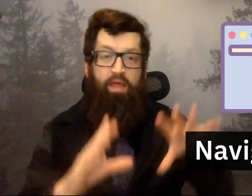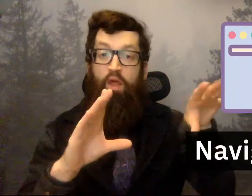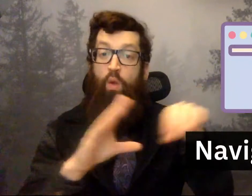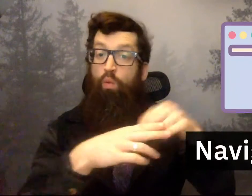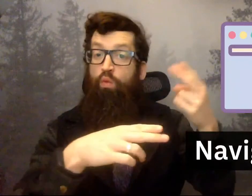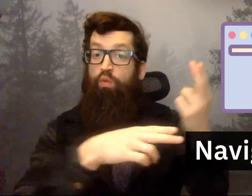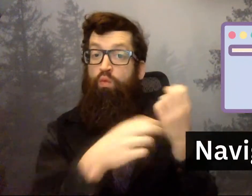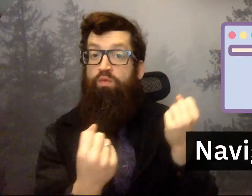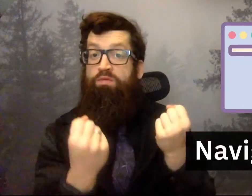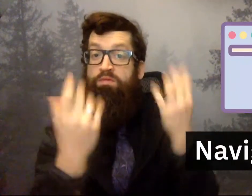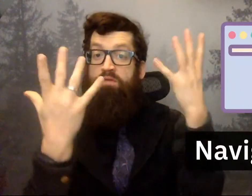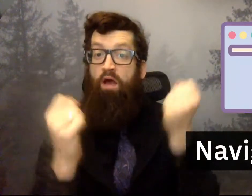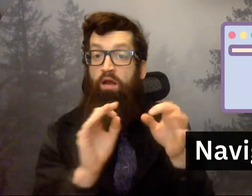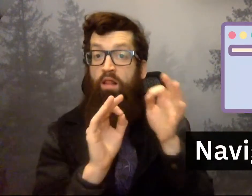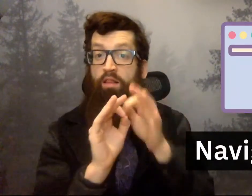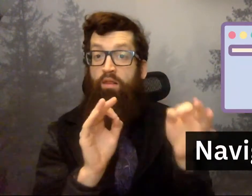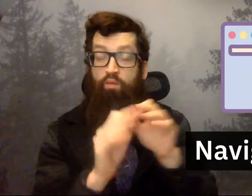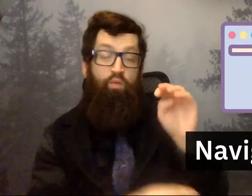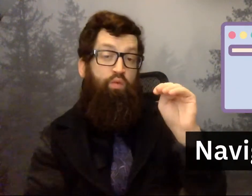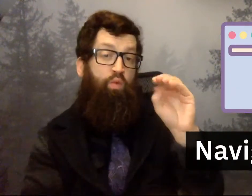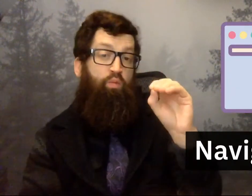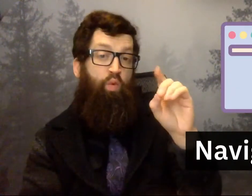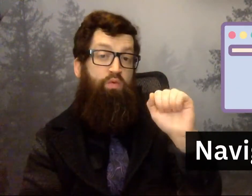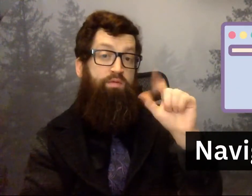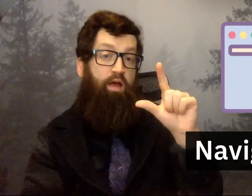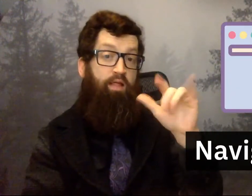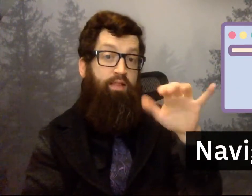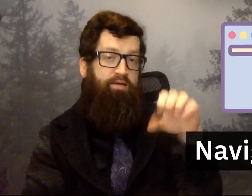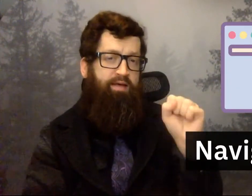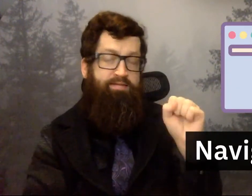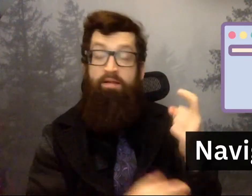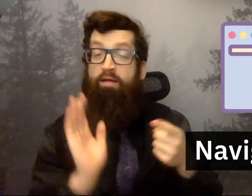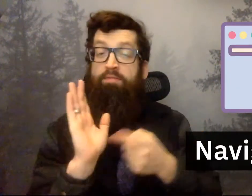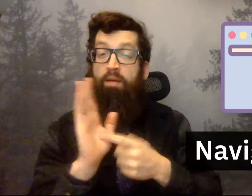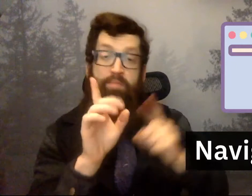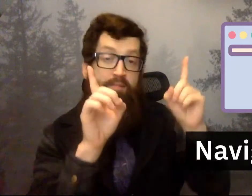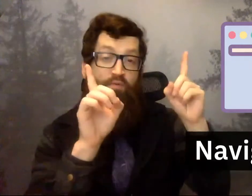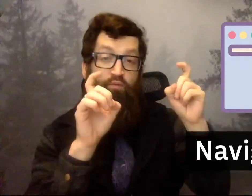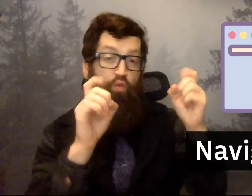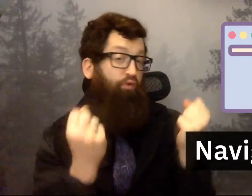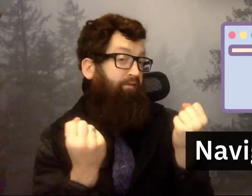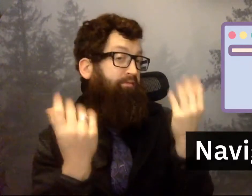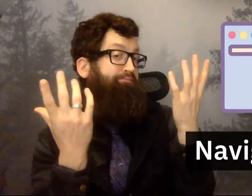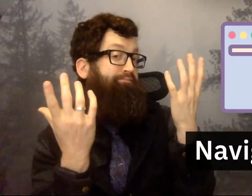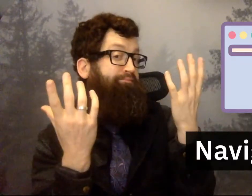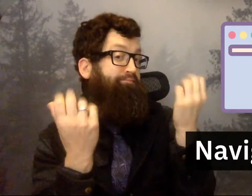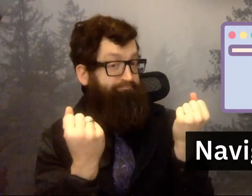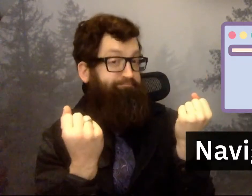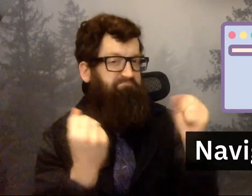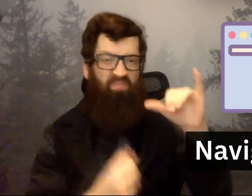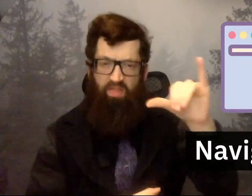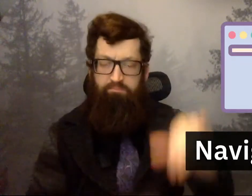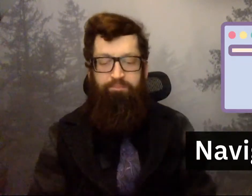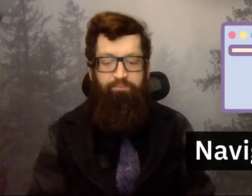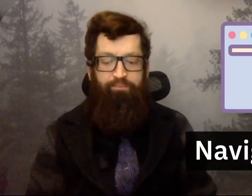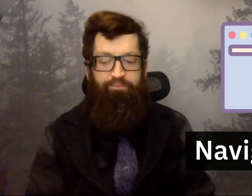It includes sign language modalities through clickable photo images of signs.